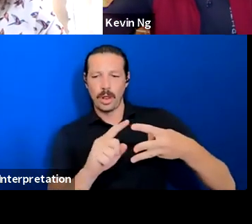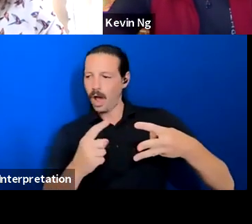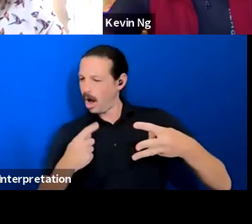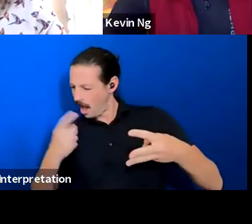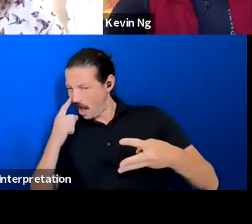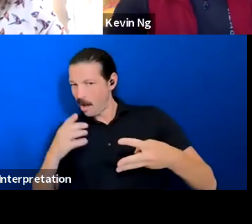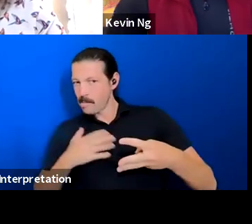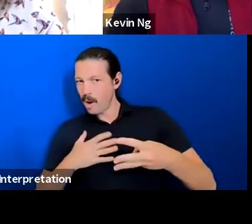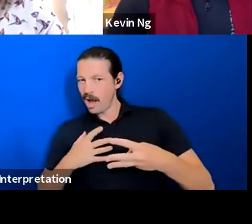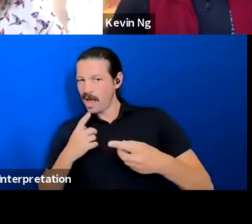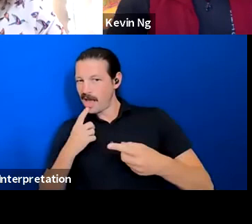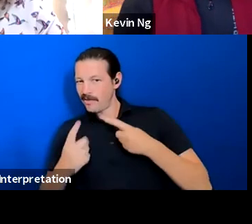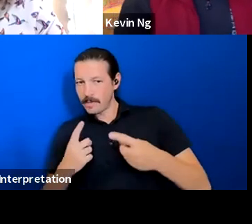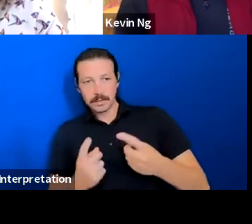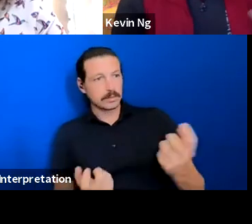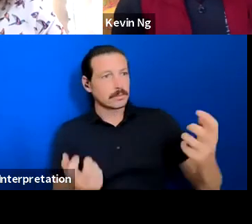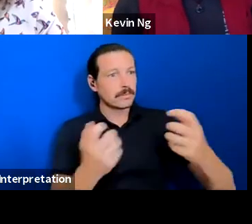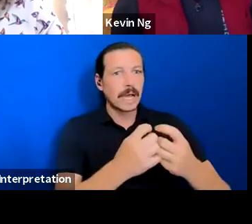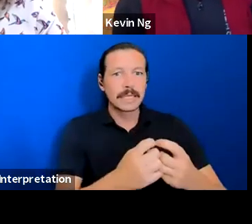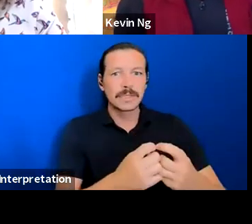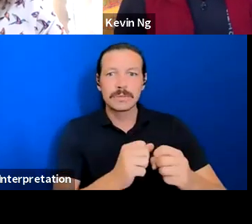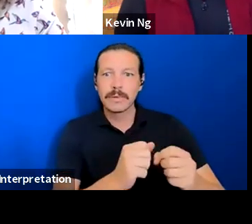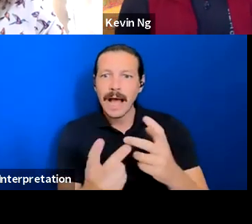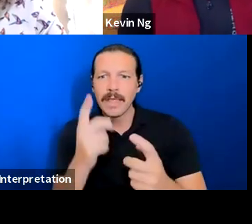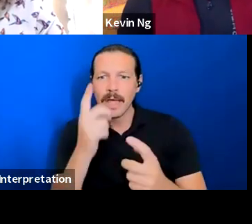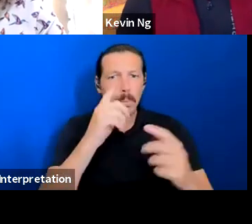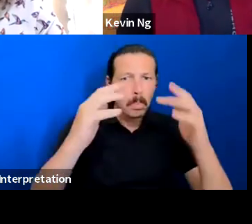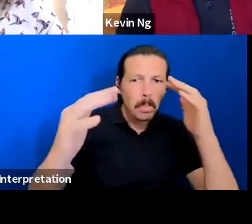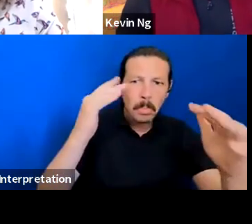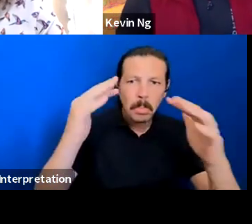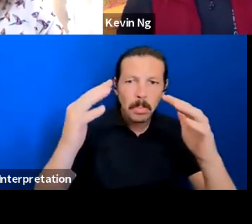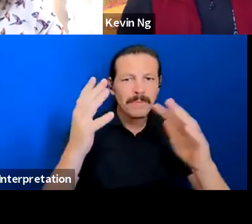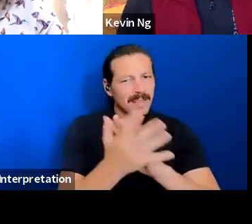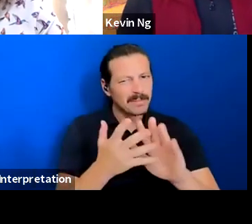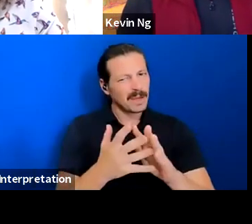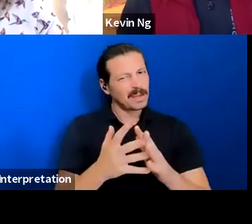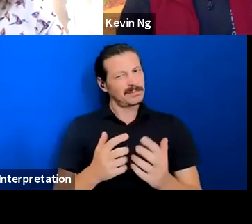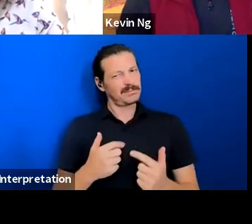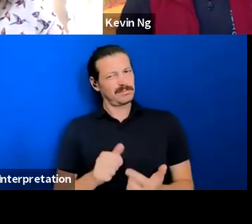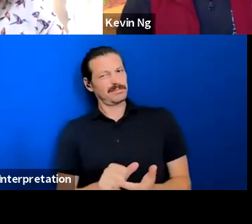Like somewhat matches up. So that means that like I wasn't necessarily shooting, you know, like